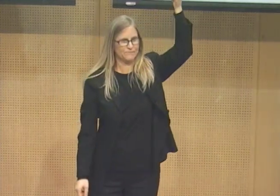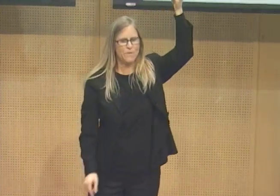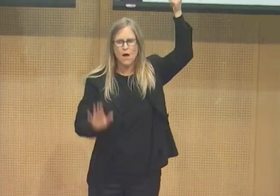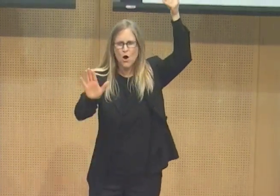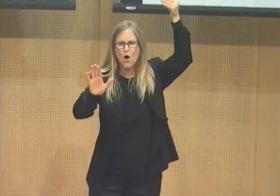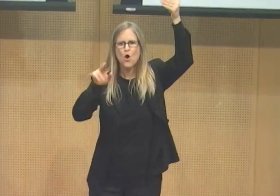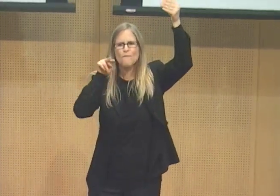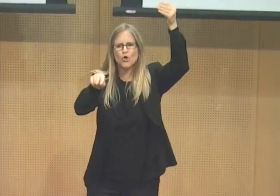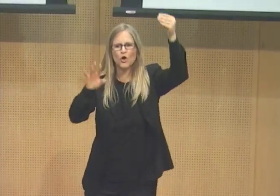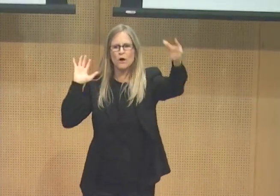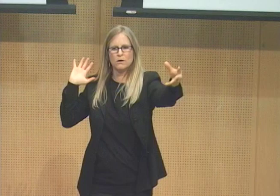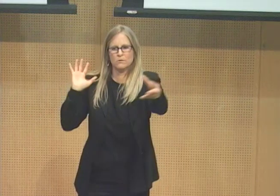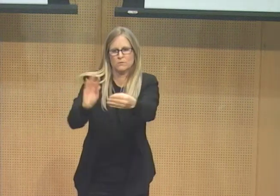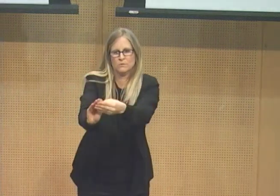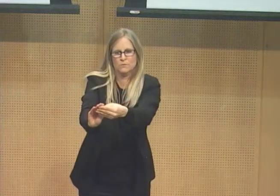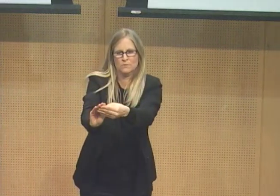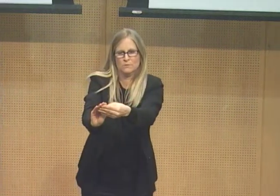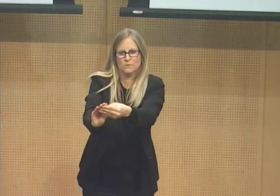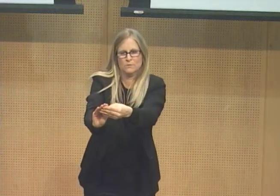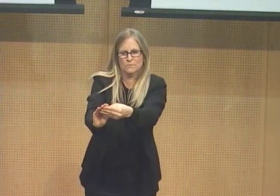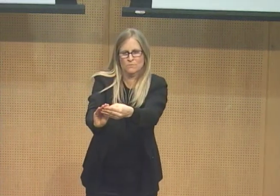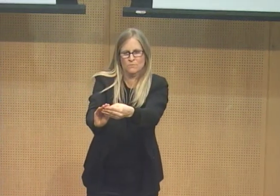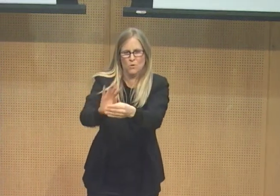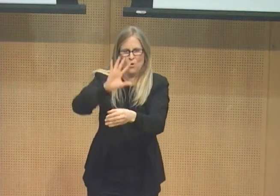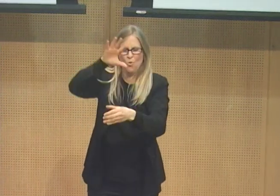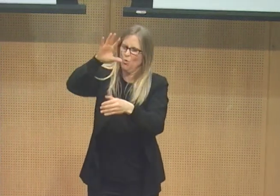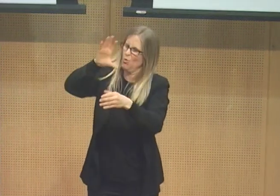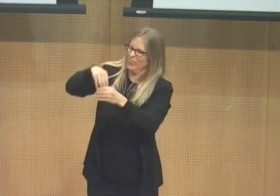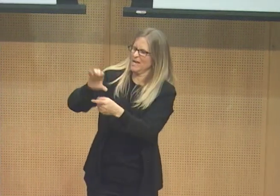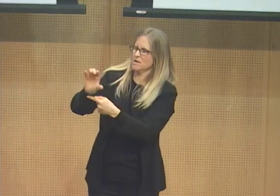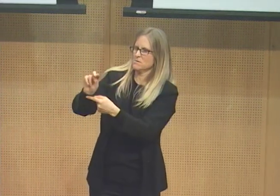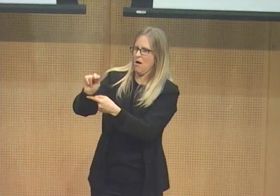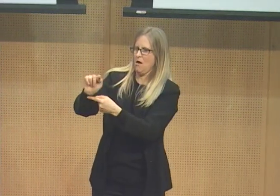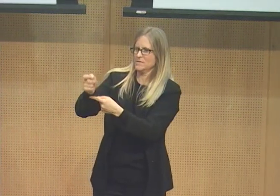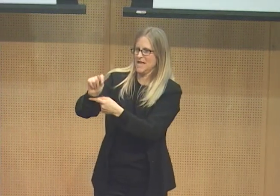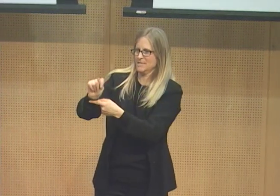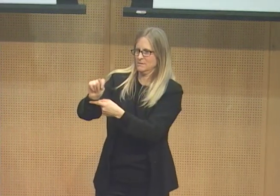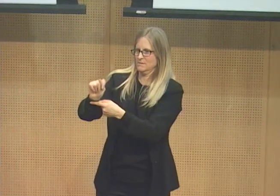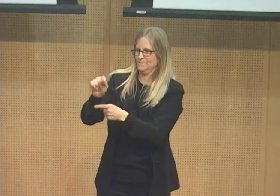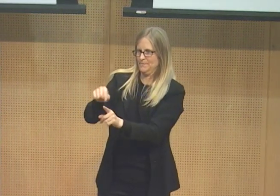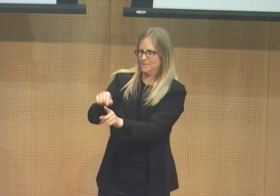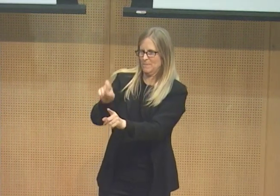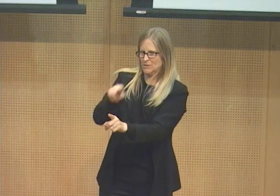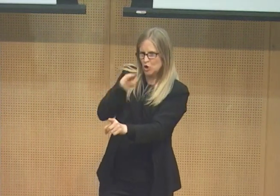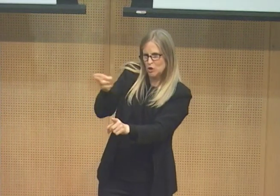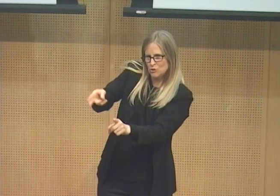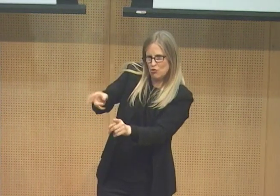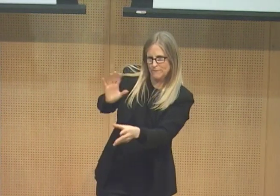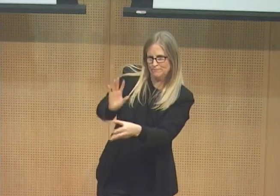I didn't want to say I found one positive article or a few instances that spoke about it positively.